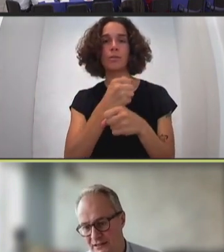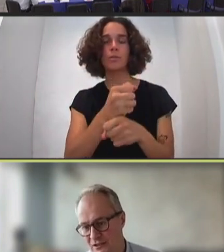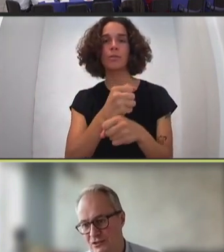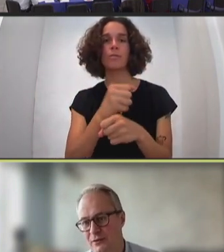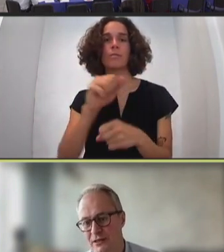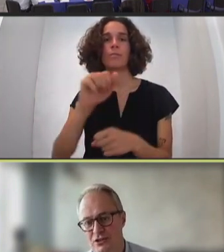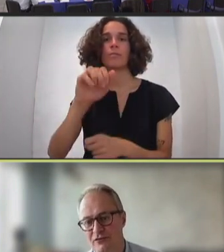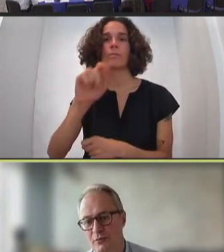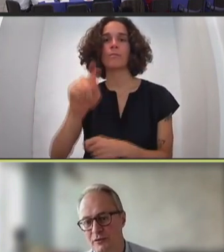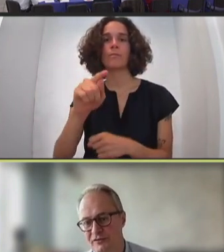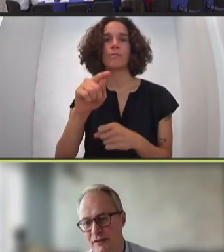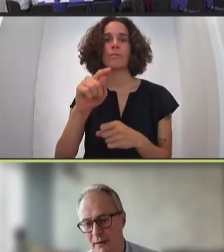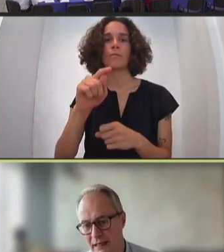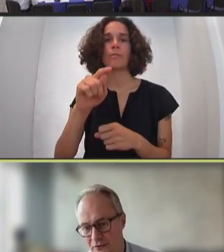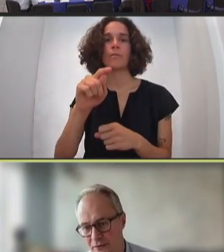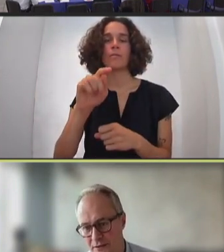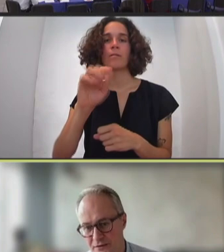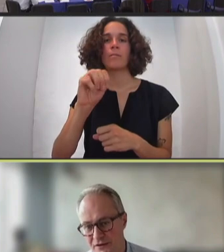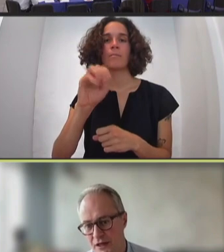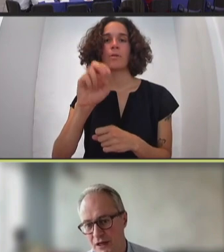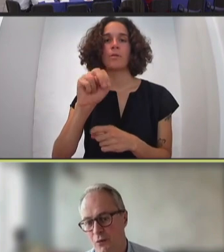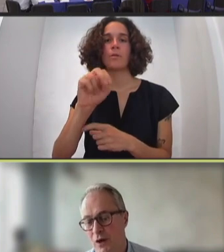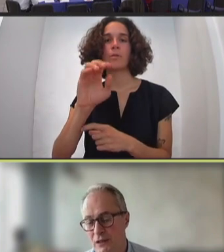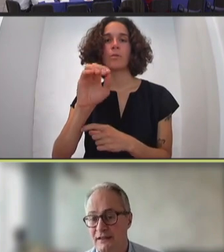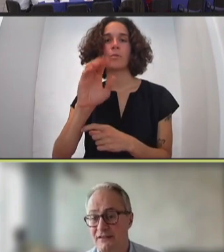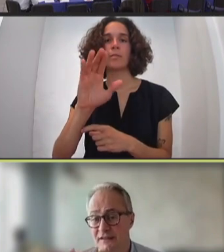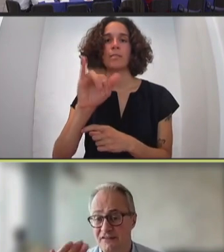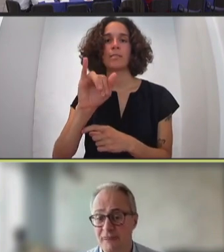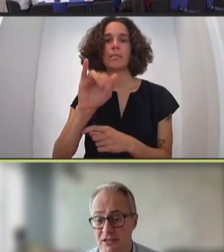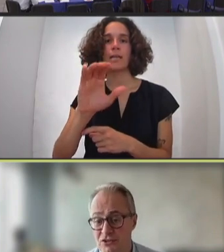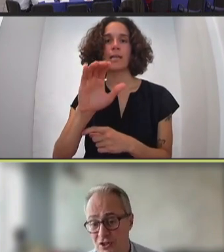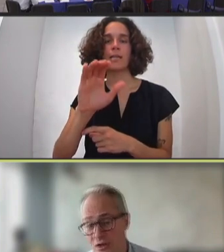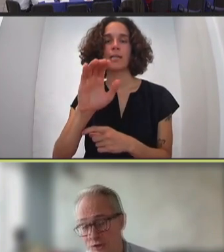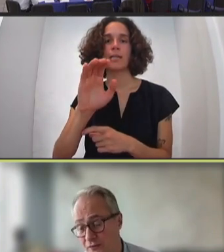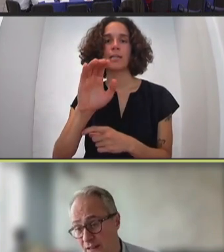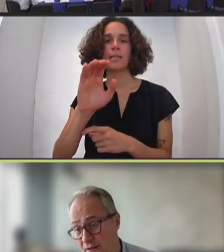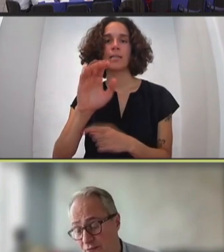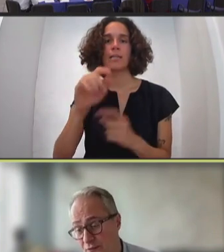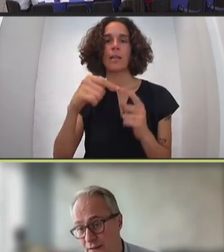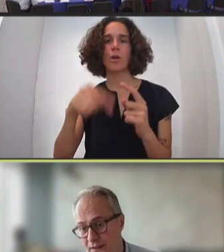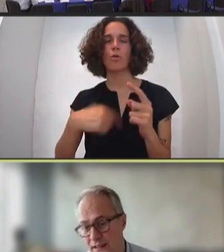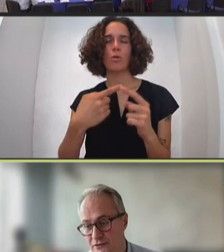and degeneration of monocyte macrophages, while there is an expansion of the lymphoid lineage,